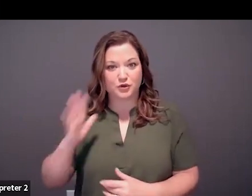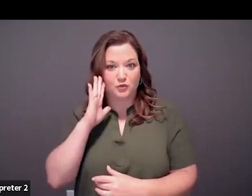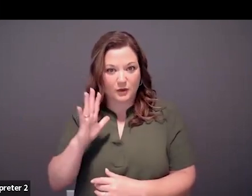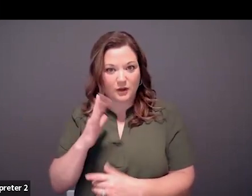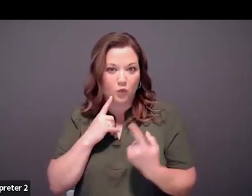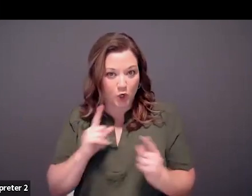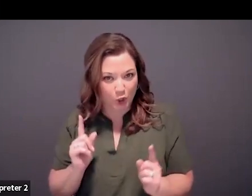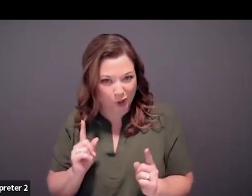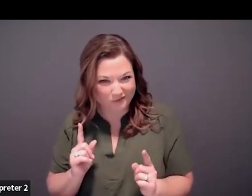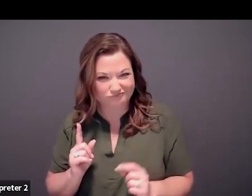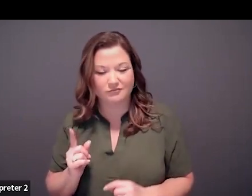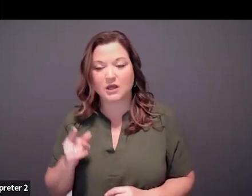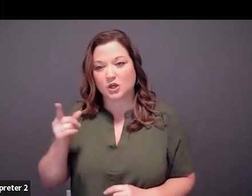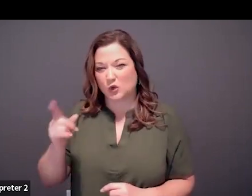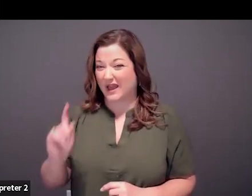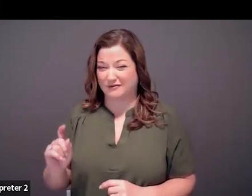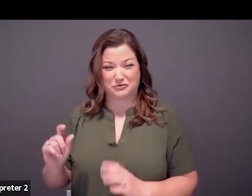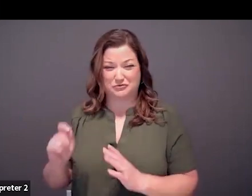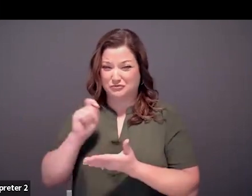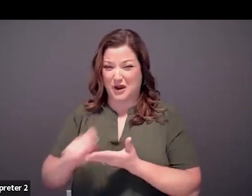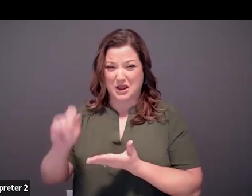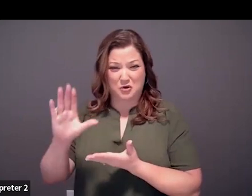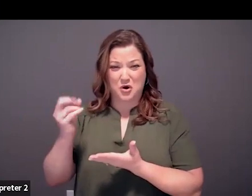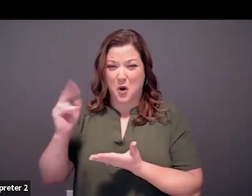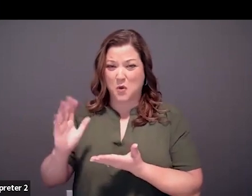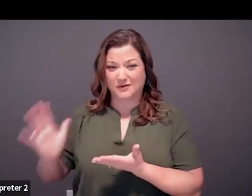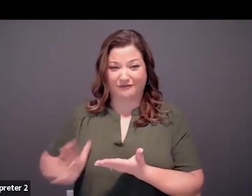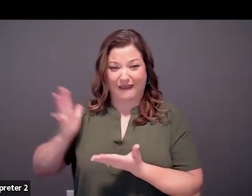You'd have to write your own fancy script to do it but again,